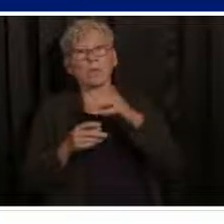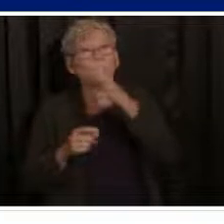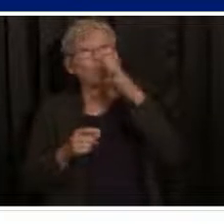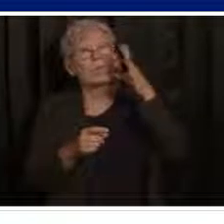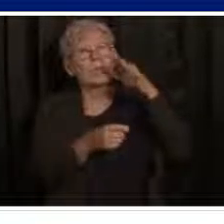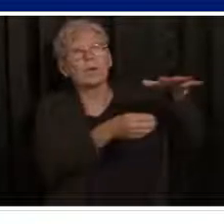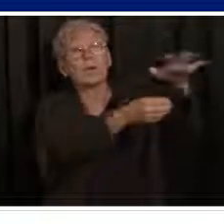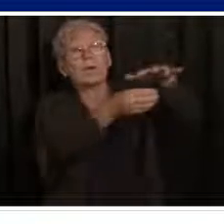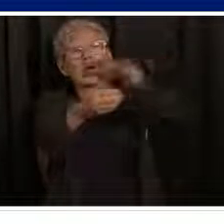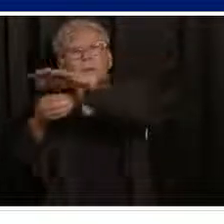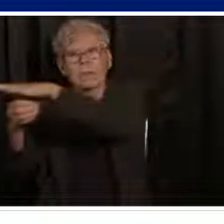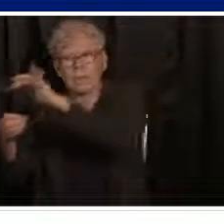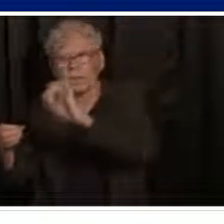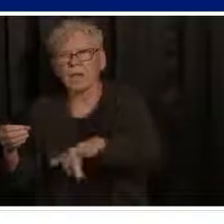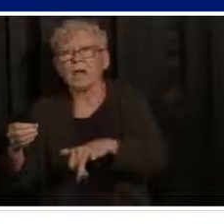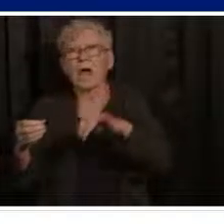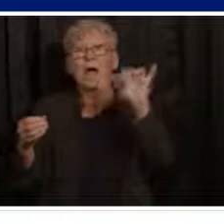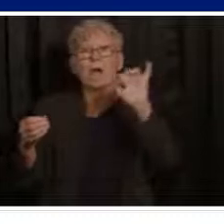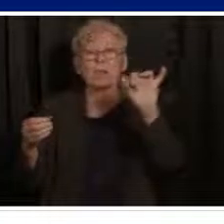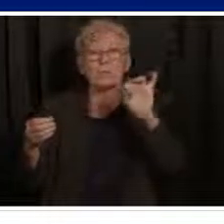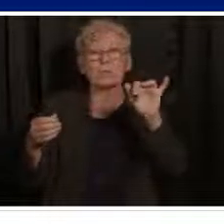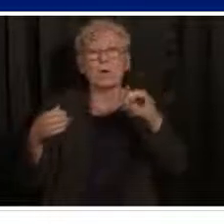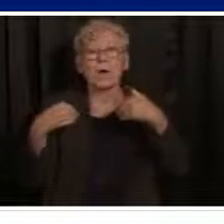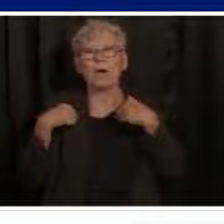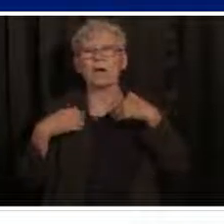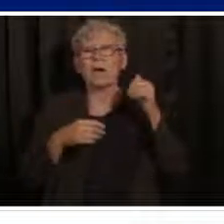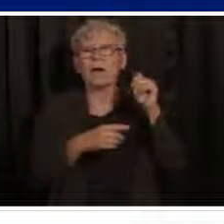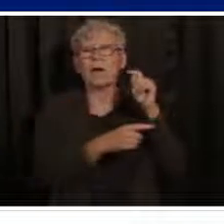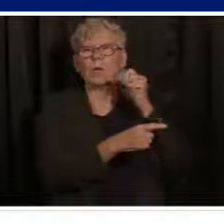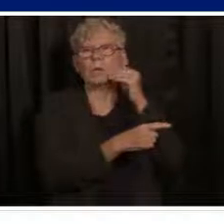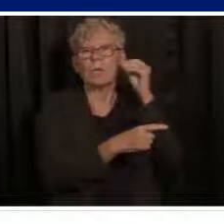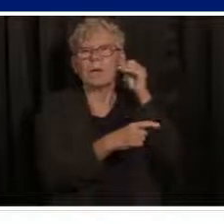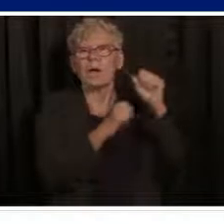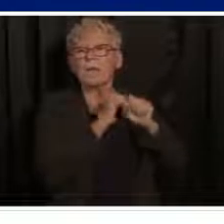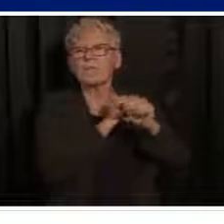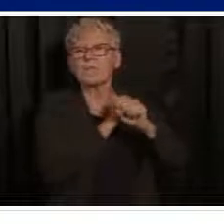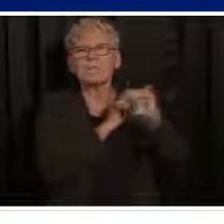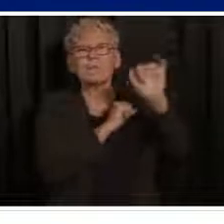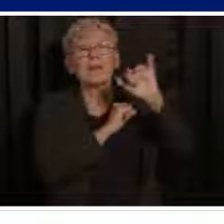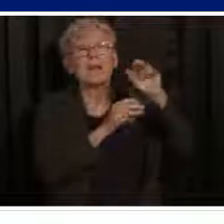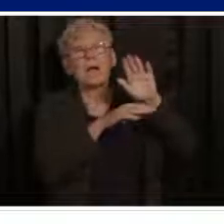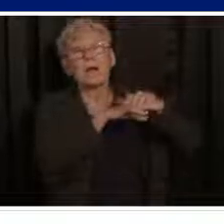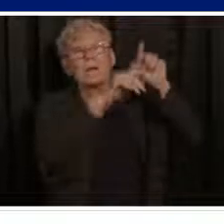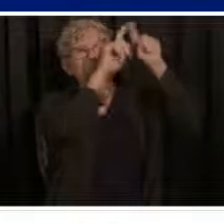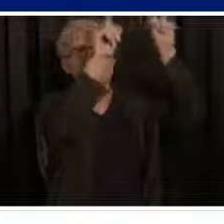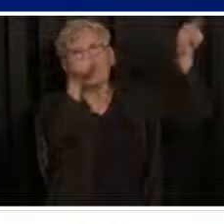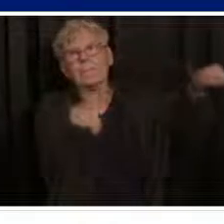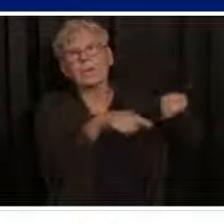non-traditional out of home advertising like billboards, lunch trucks, and signs, and community grocery stores and